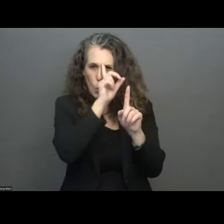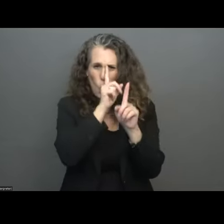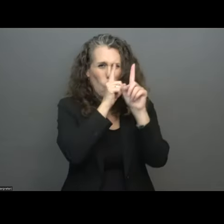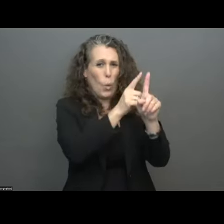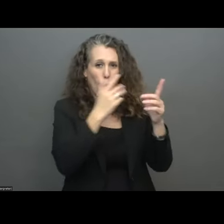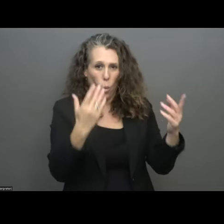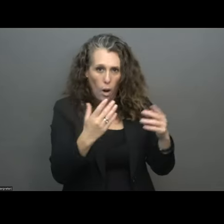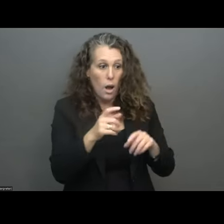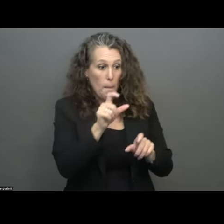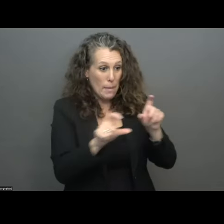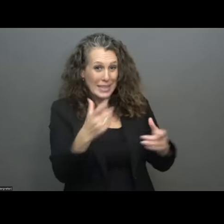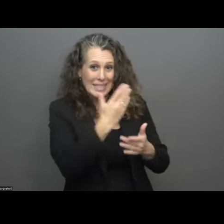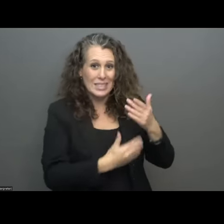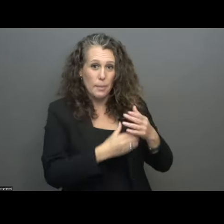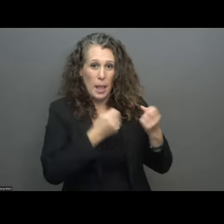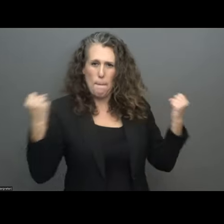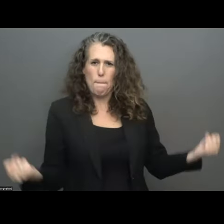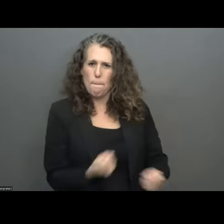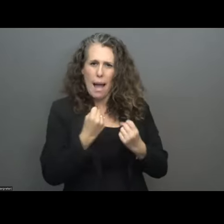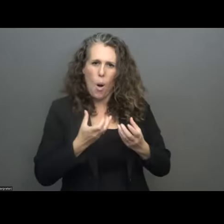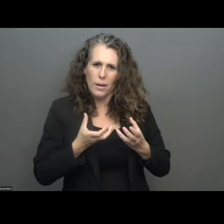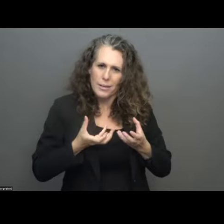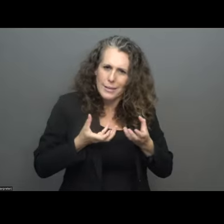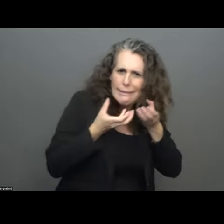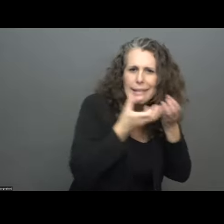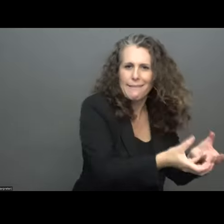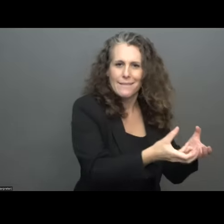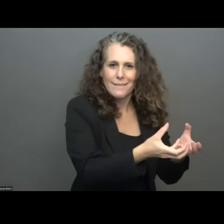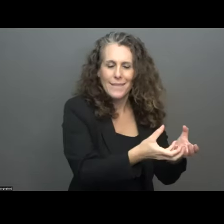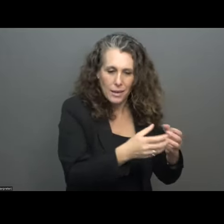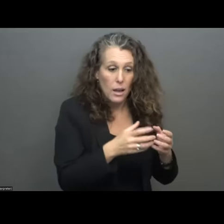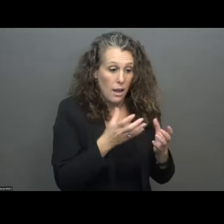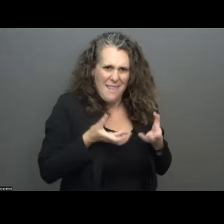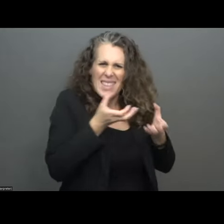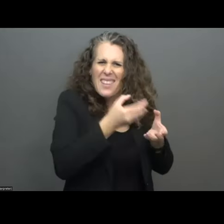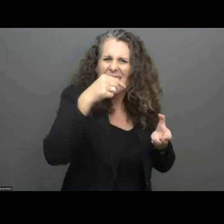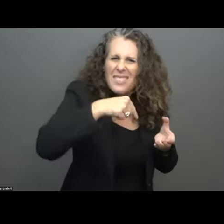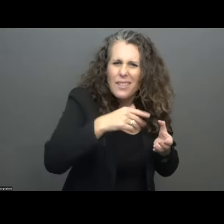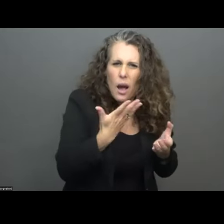persons with disabilities, with the skills required to enter the world of work,